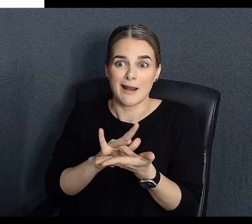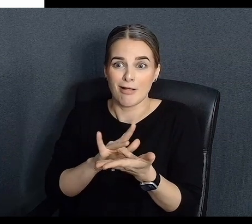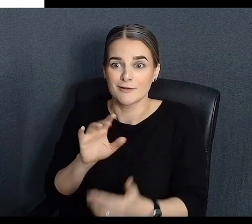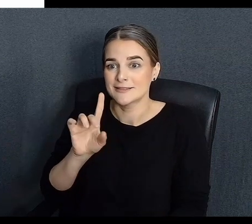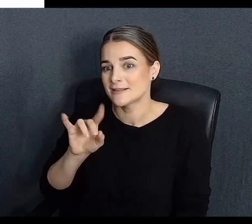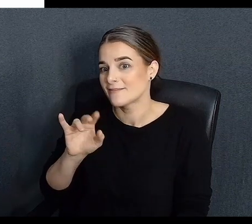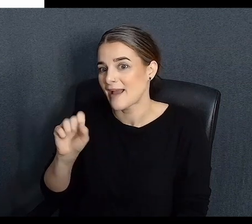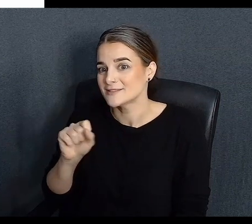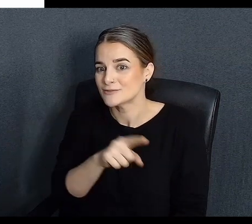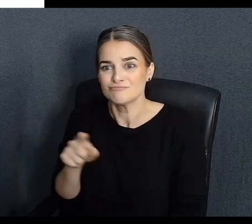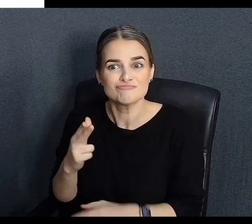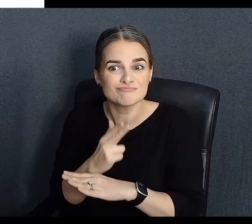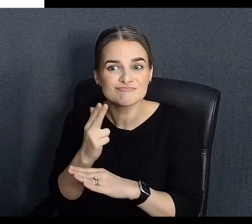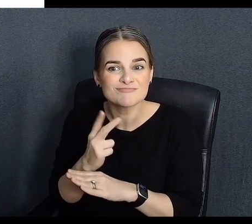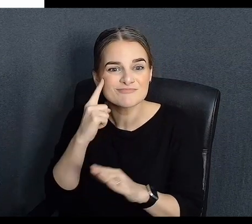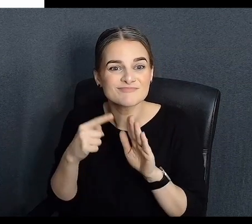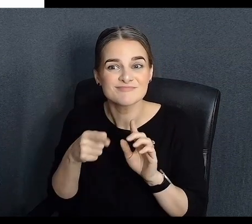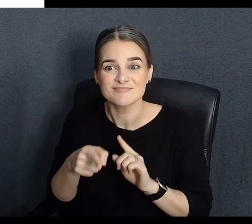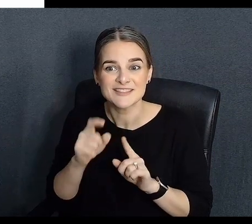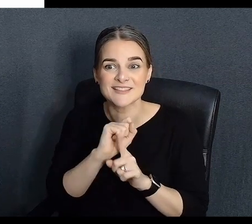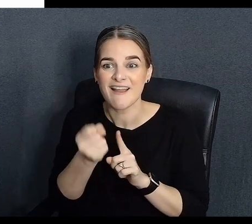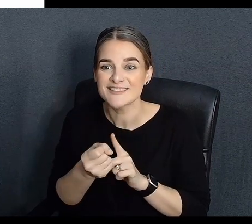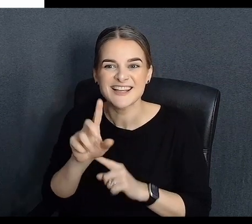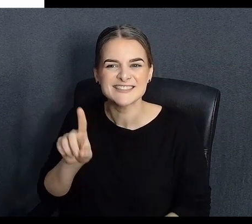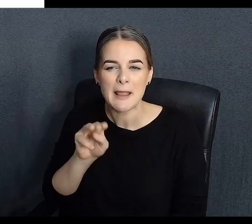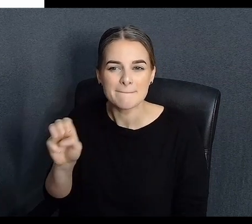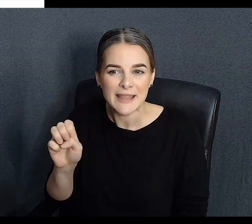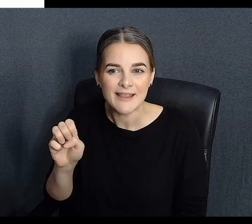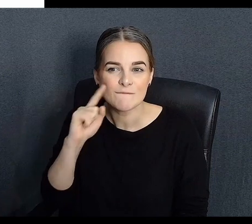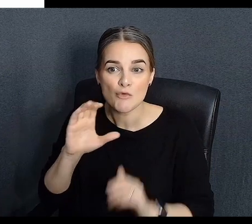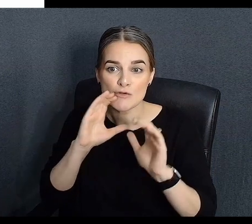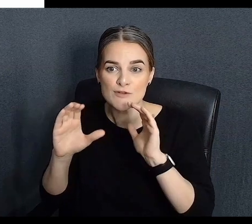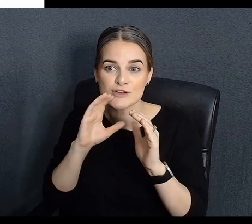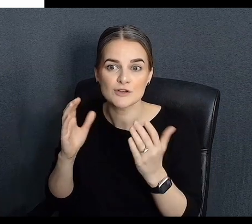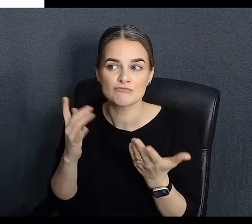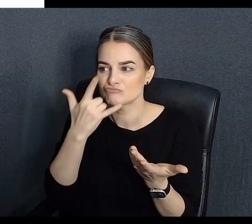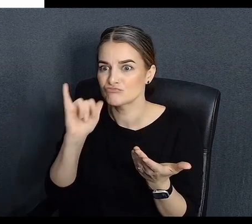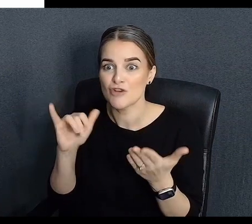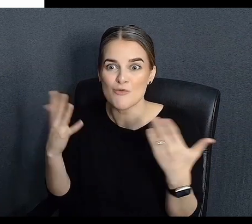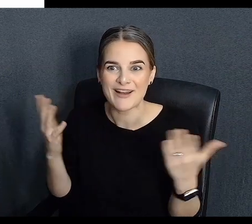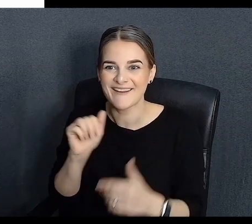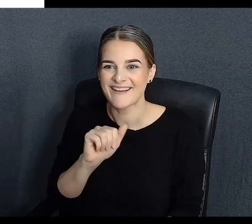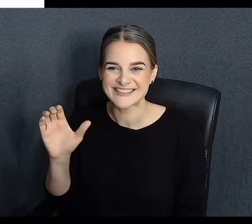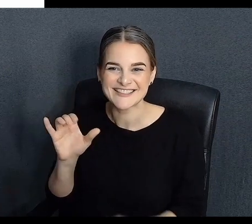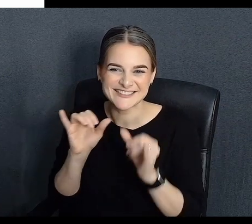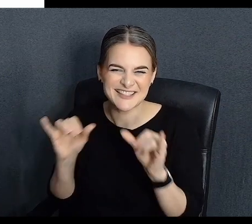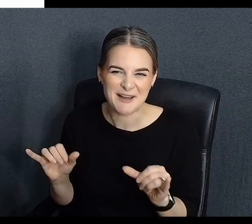And in this case, a piece of DME for communication, that would be one of our AAC systems.